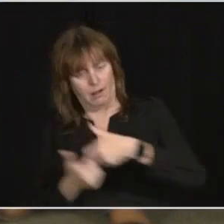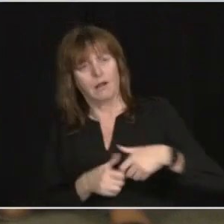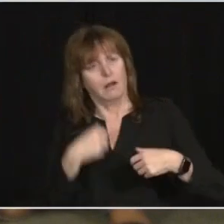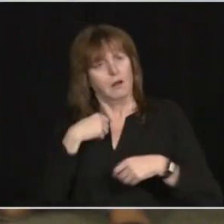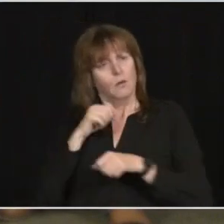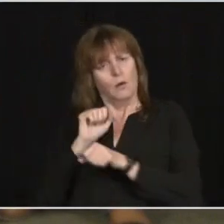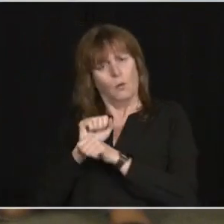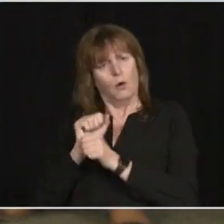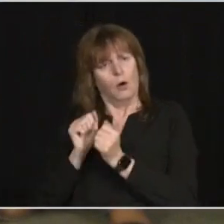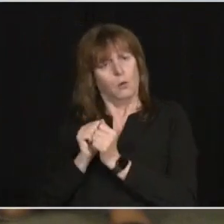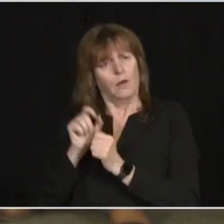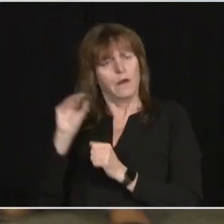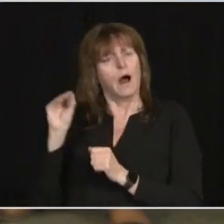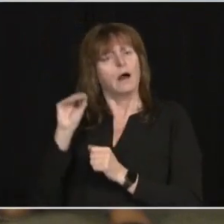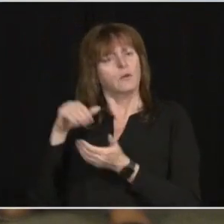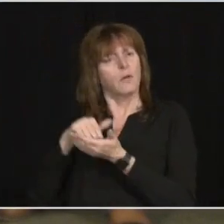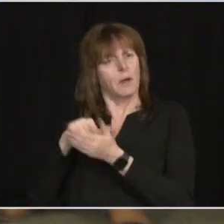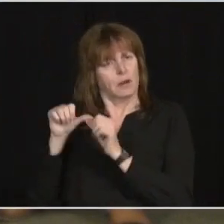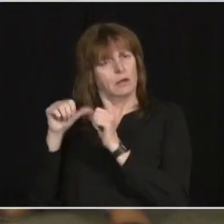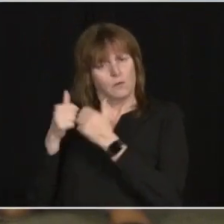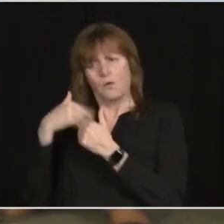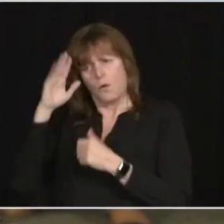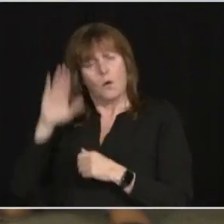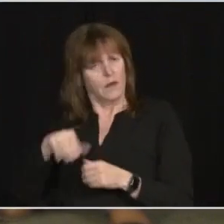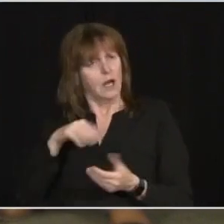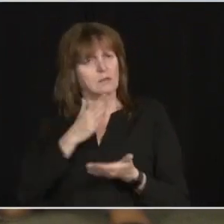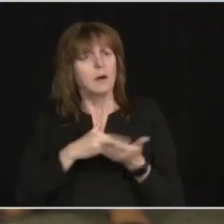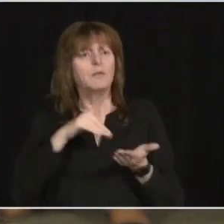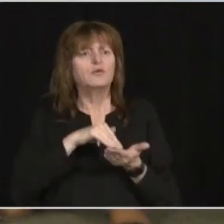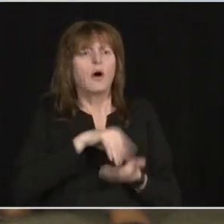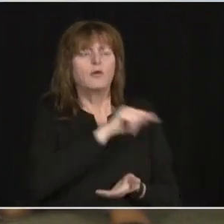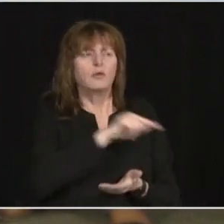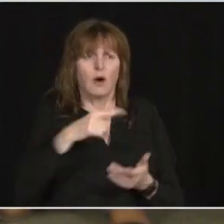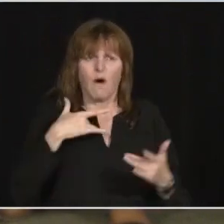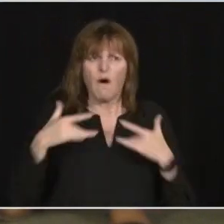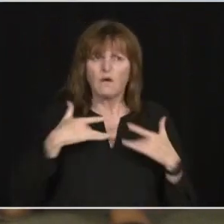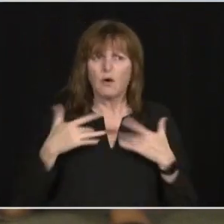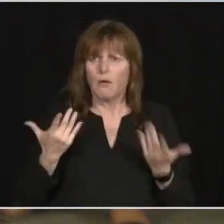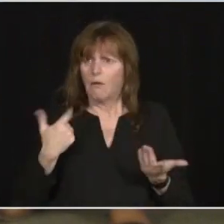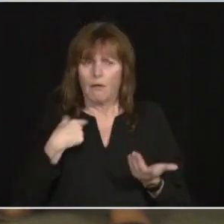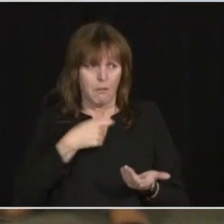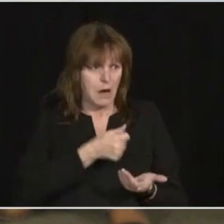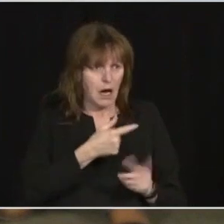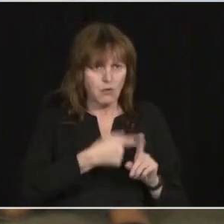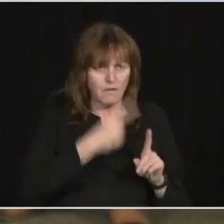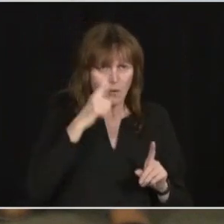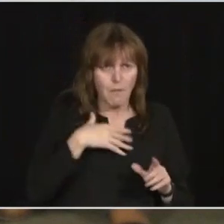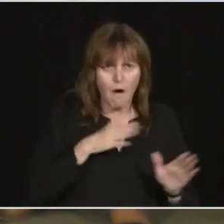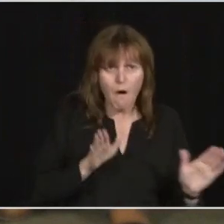number of physicians that are concerned about keeping their offices open, keeping their staff in place, paying their overhead,